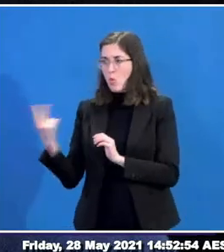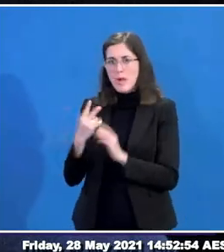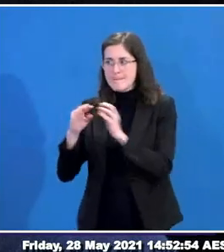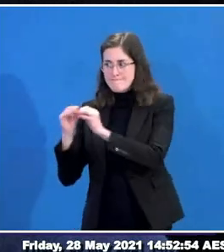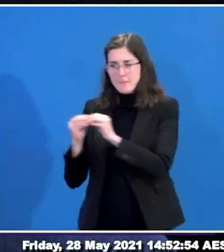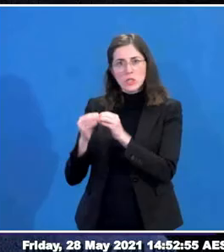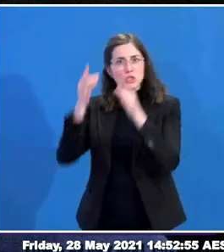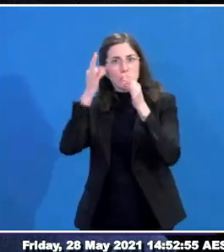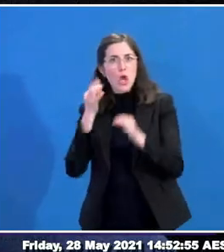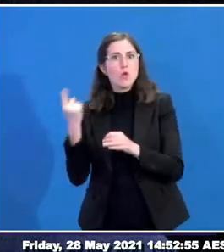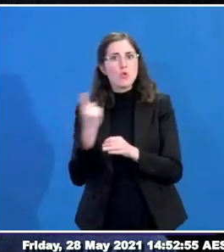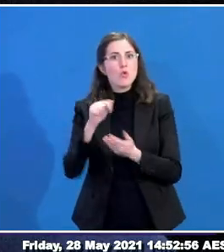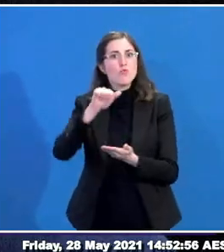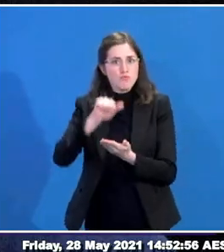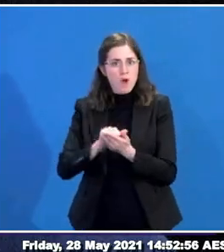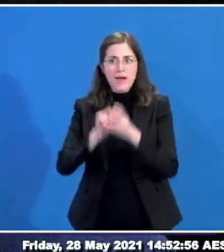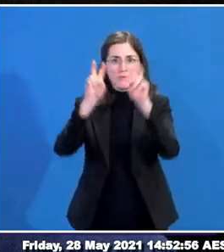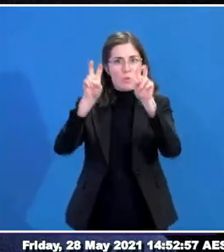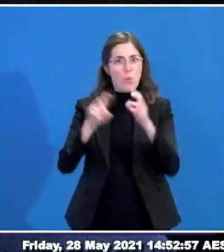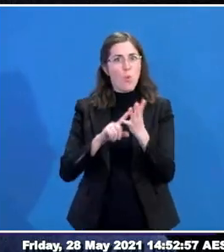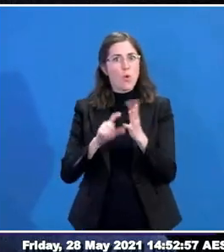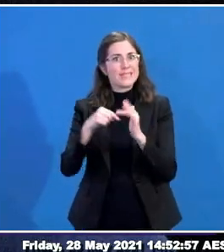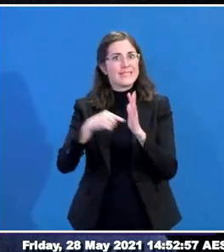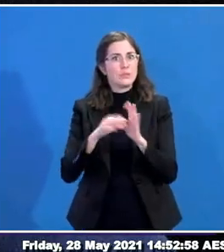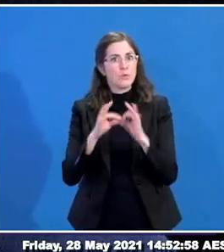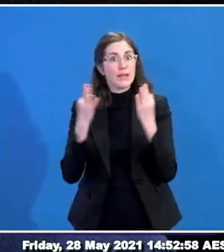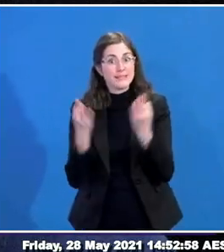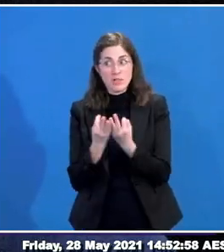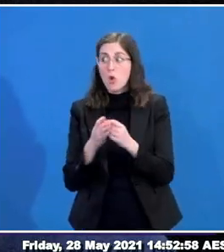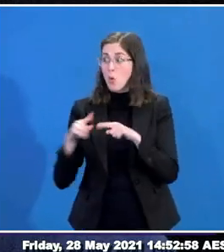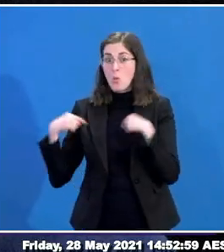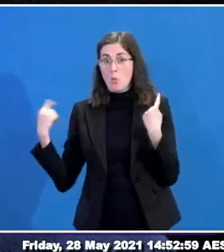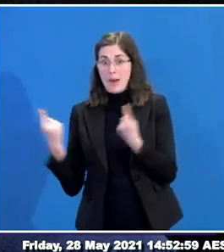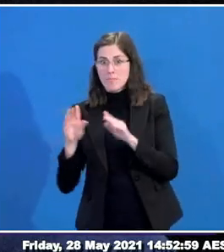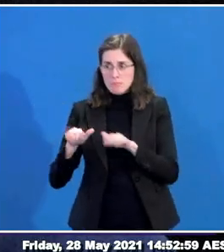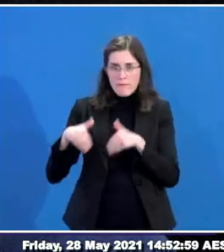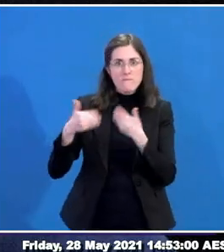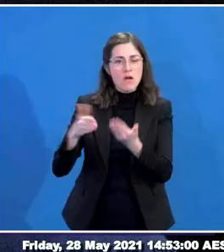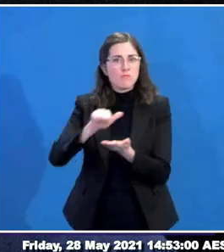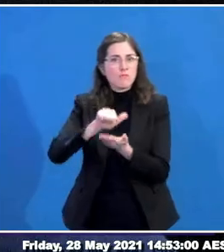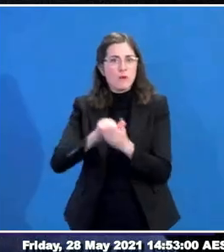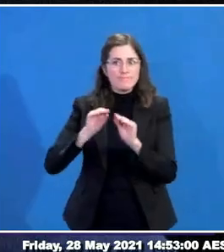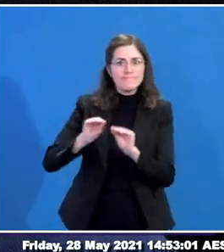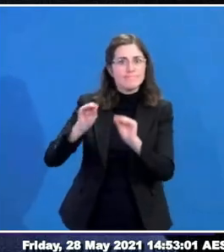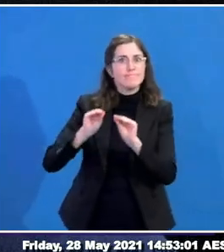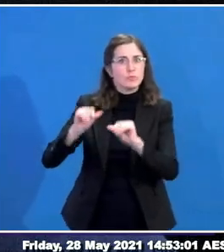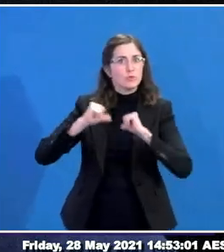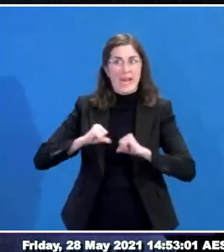We appoint auditing bodies, we train the auditors who will work on audits.